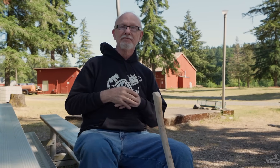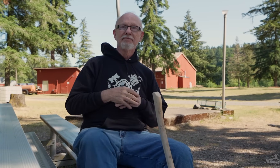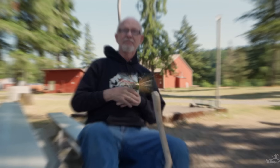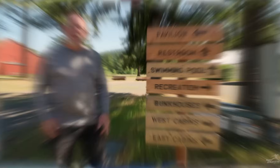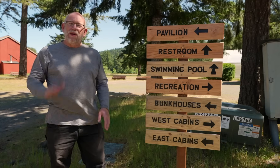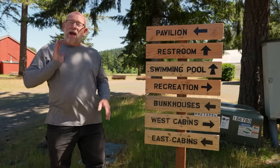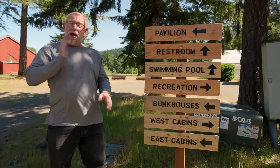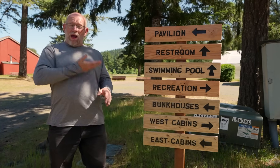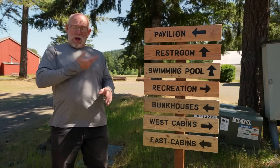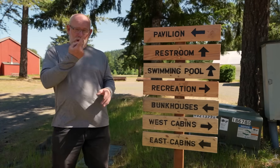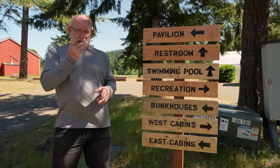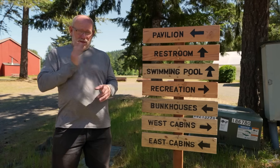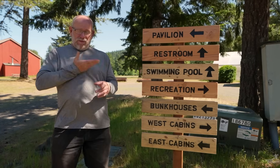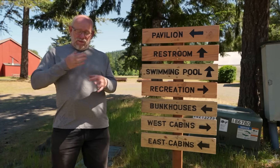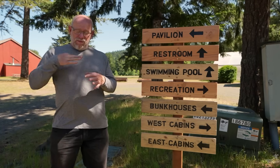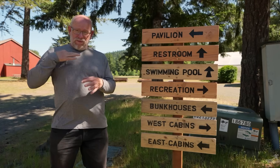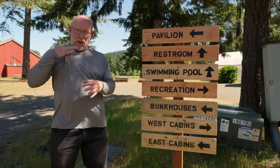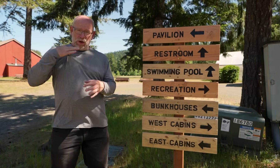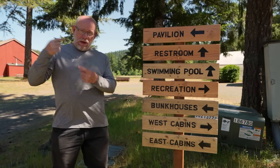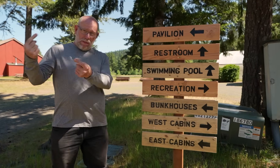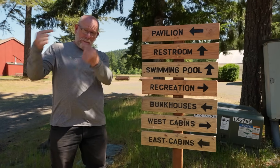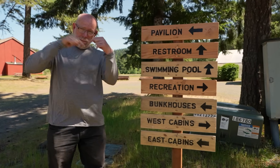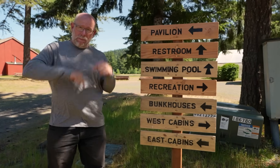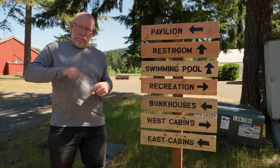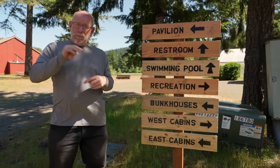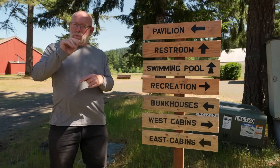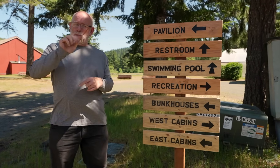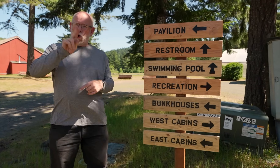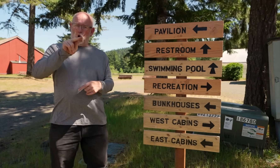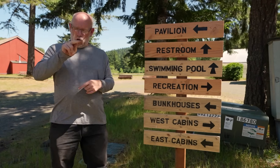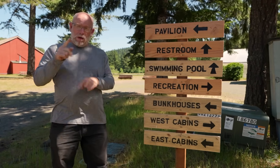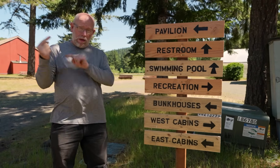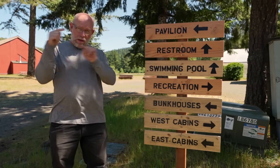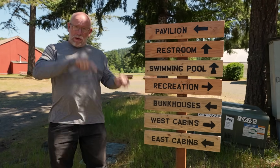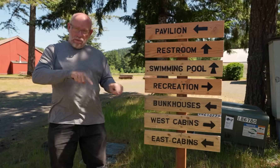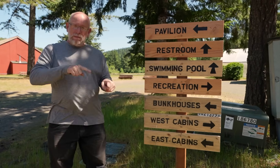One of our volunteers, Mark, came here.